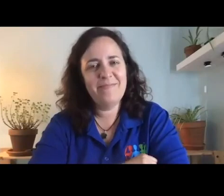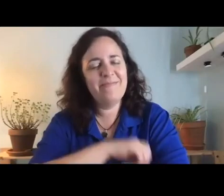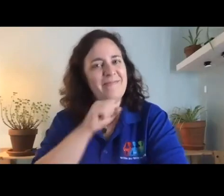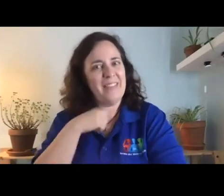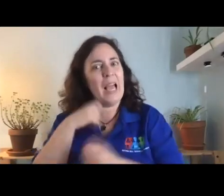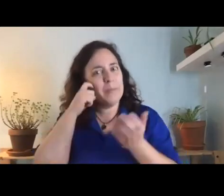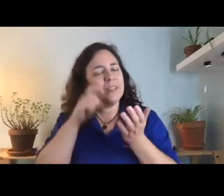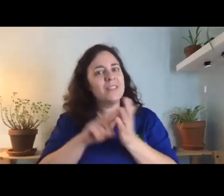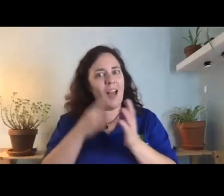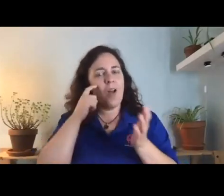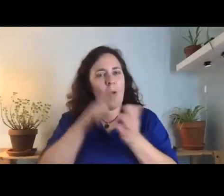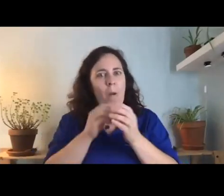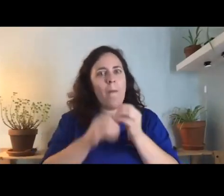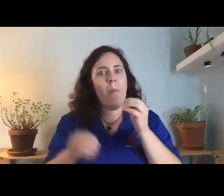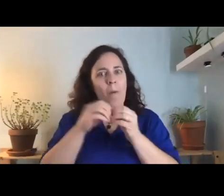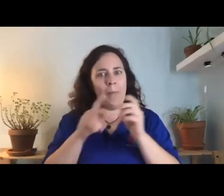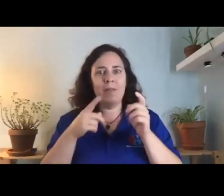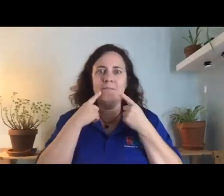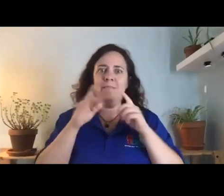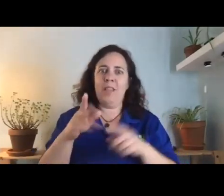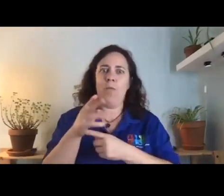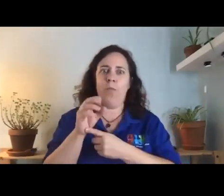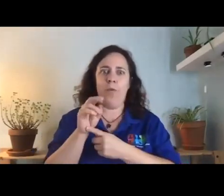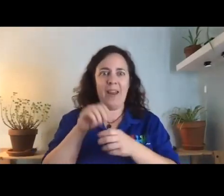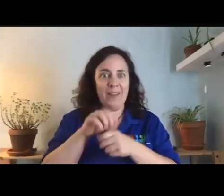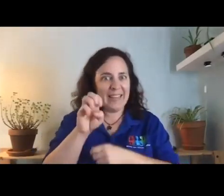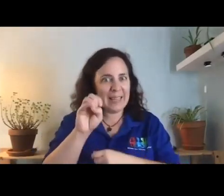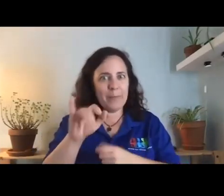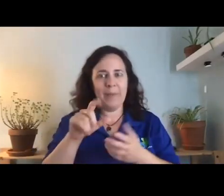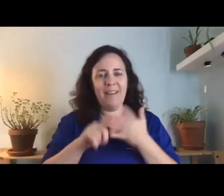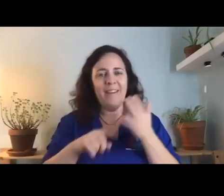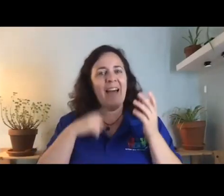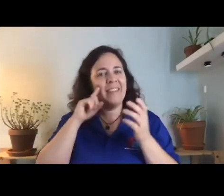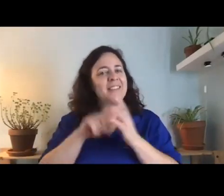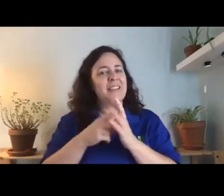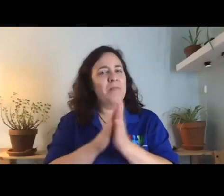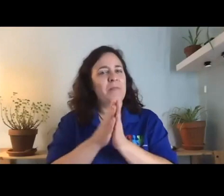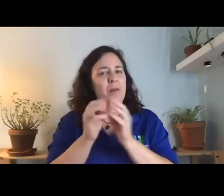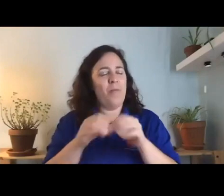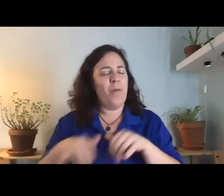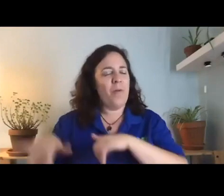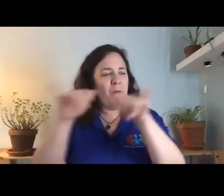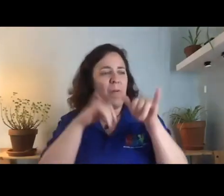To respect each other's for those pronouns, we're going to avoid the type of hurt that has come from misgendering.